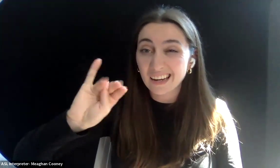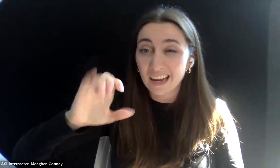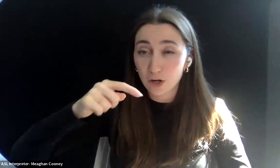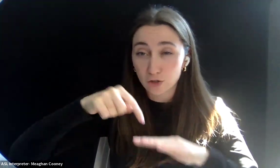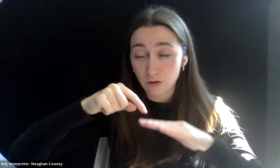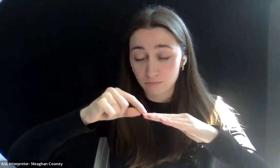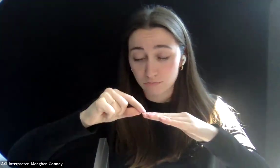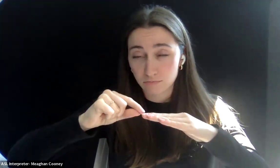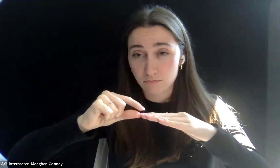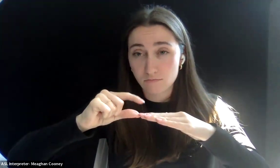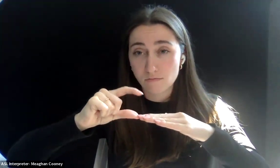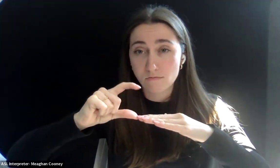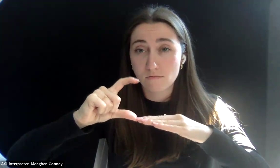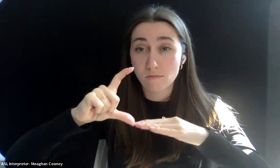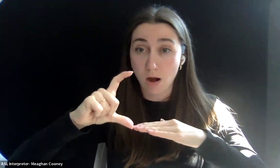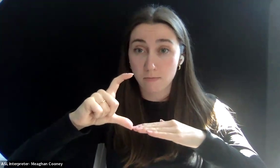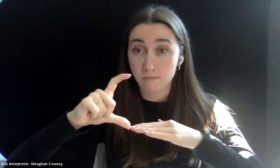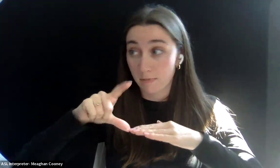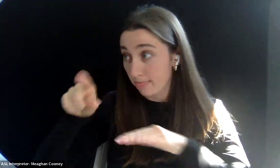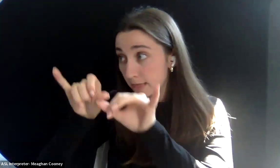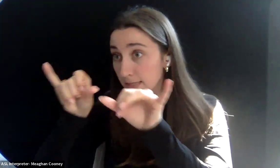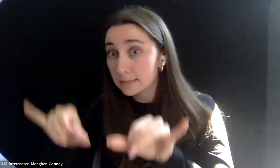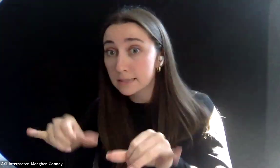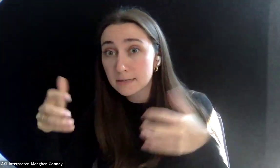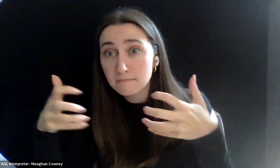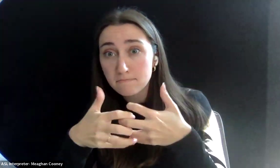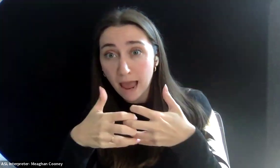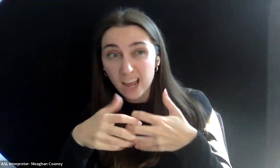system sized to accommodate that level of precipitation.